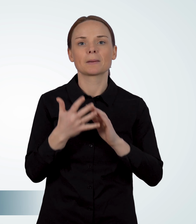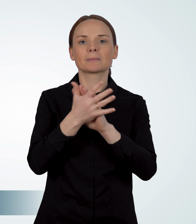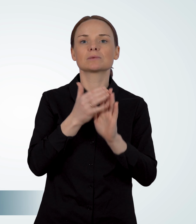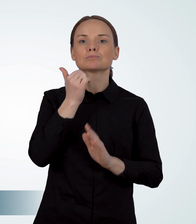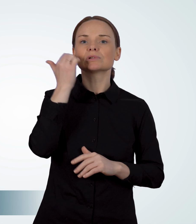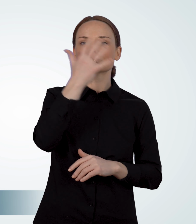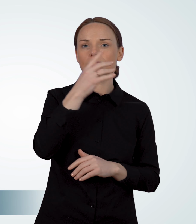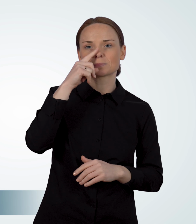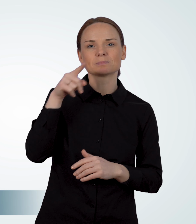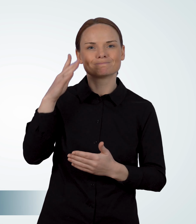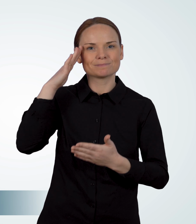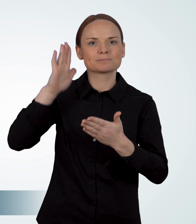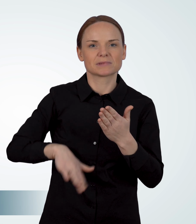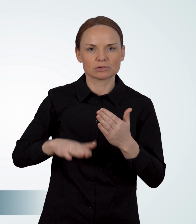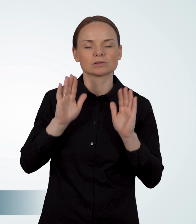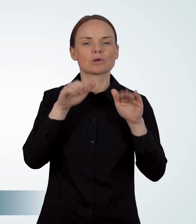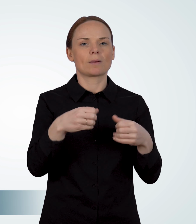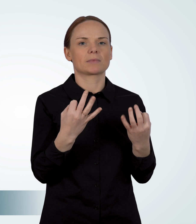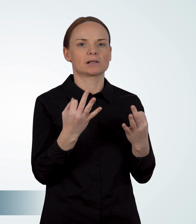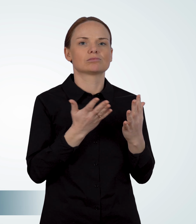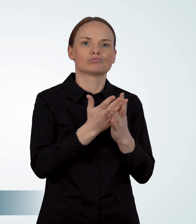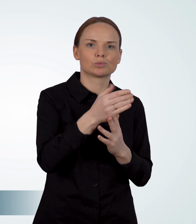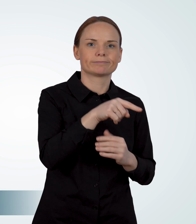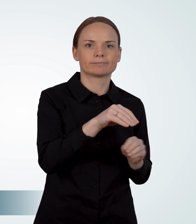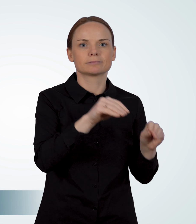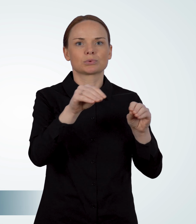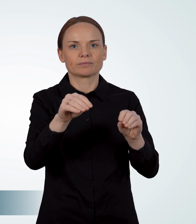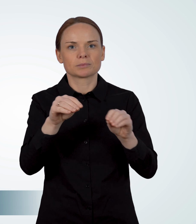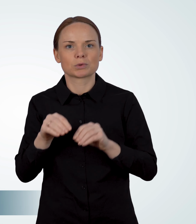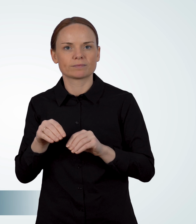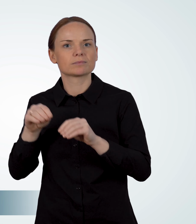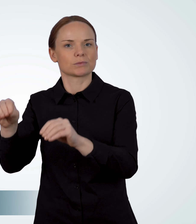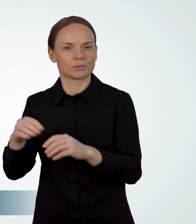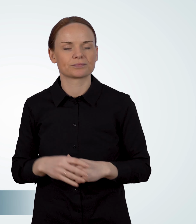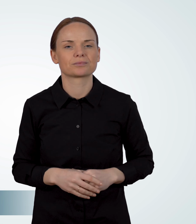it means Indigenous peoples can experience homelessness when temporarily moving.